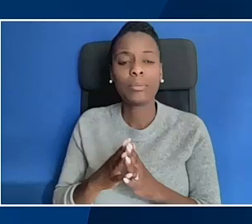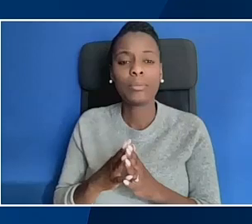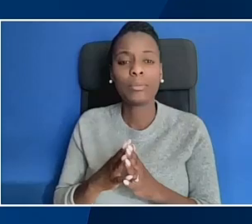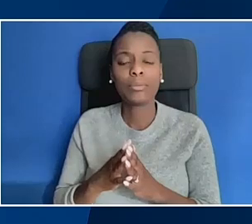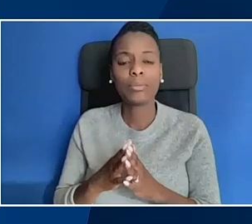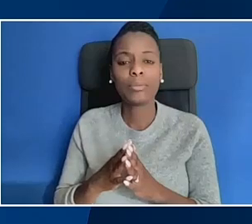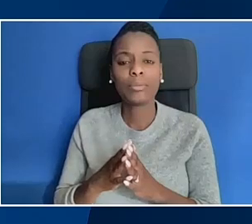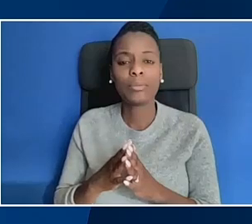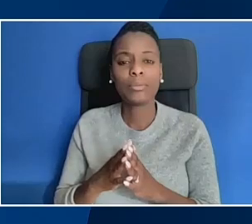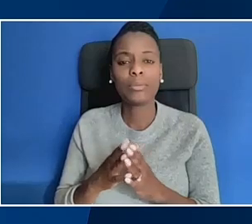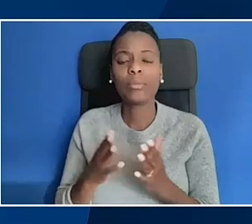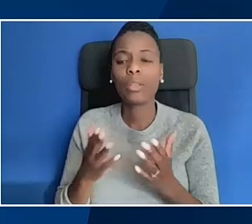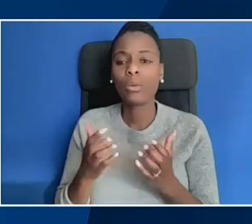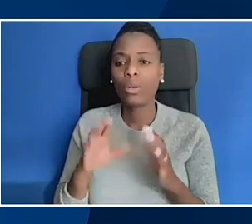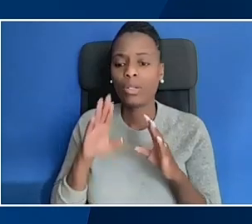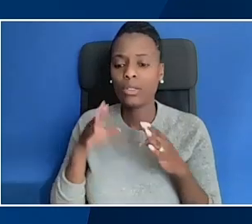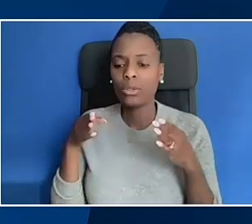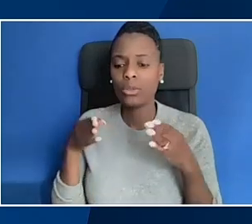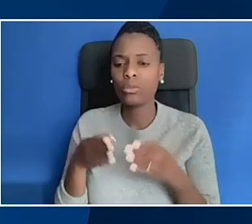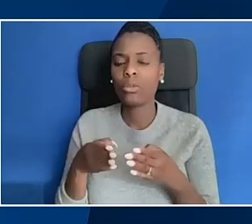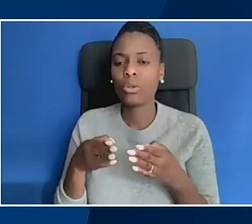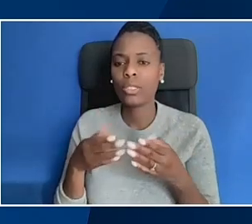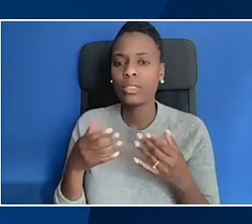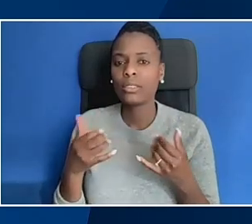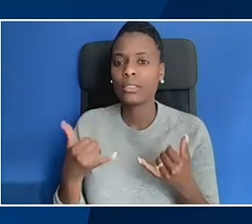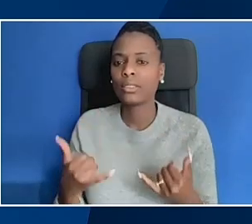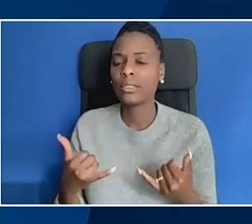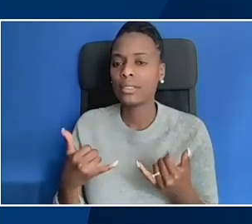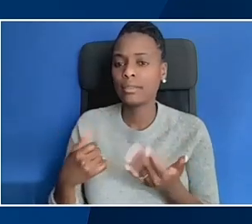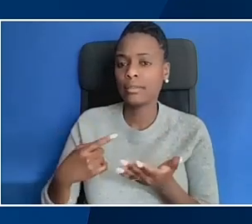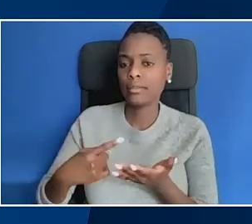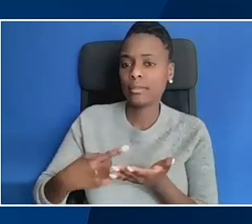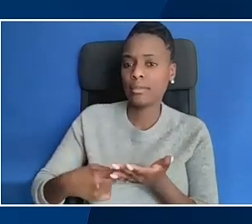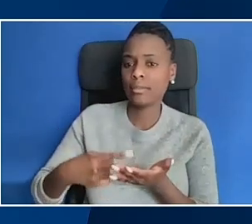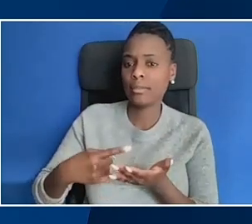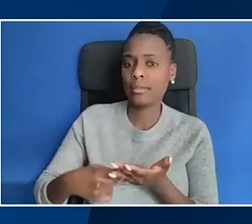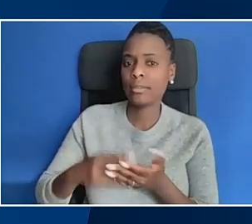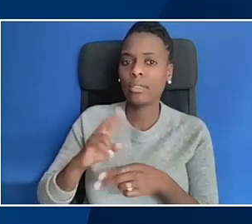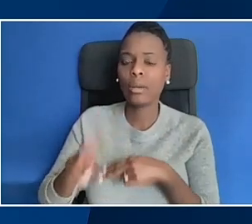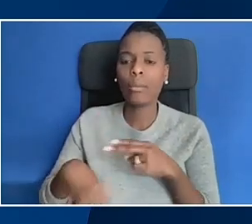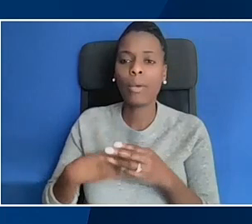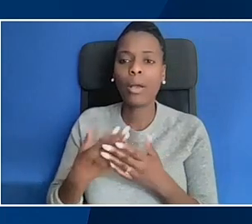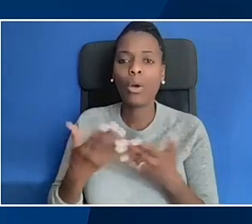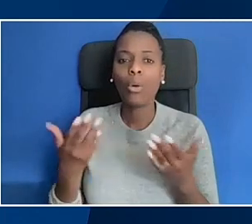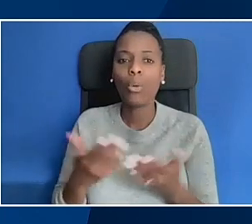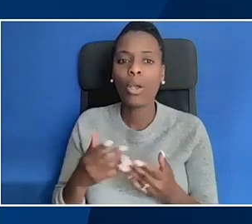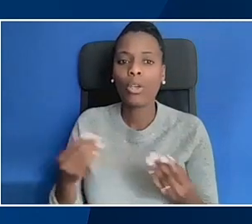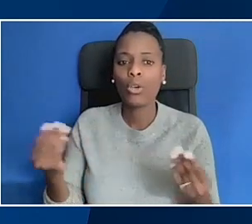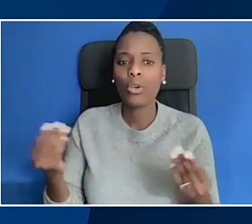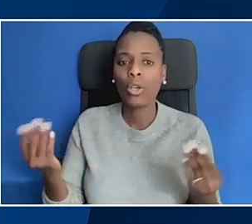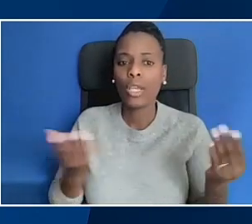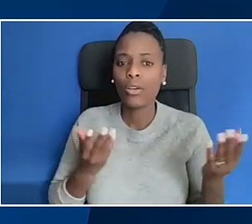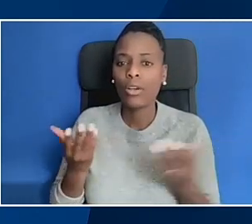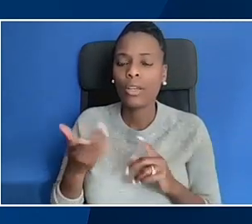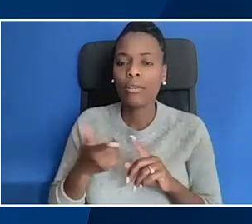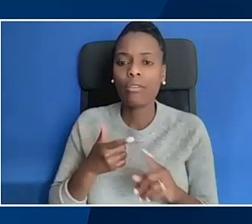focus just this portion discussion on, like, what you've been hearing from the community. And then we'll dive further